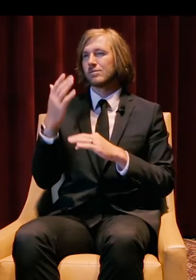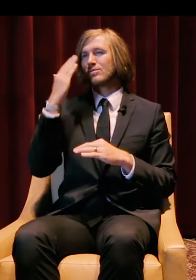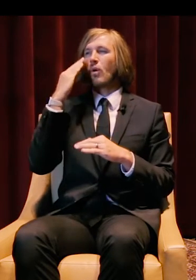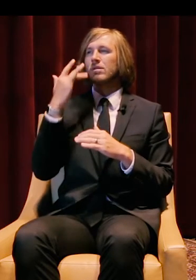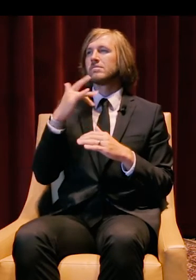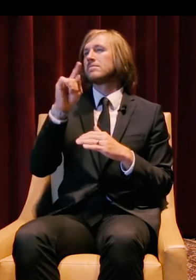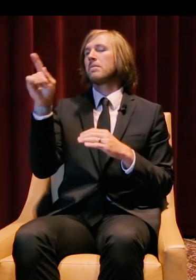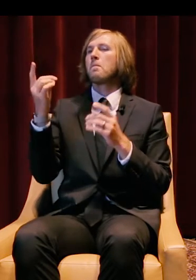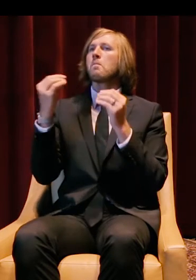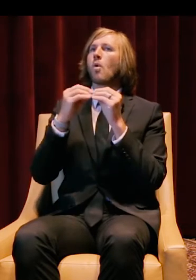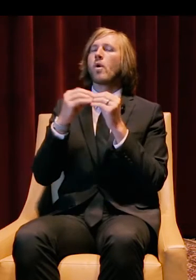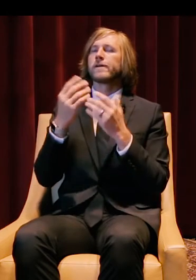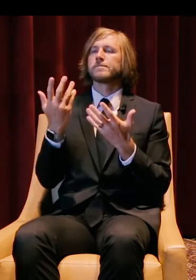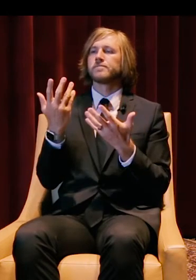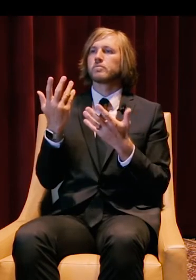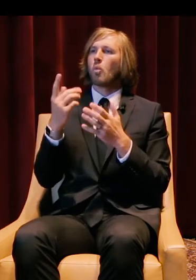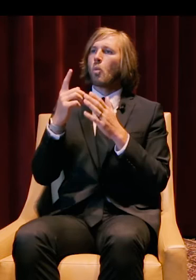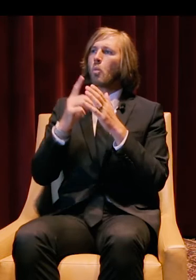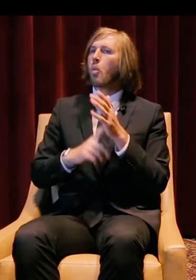This is more of what's in it for them.